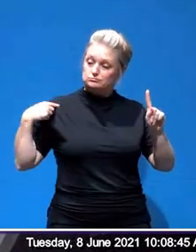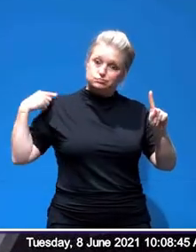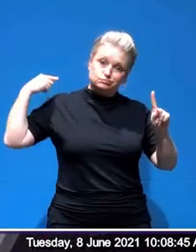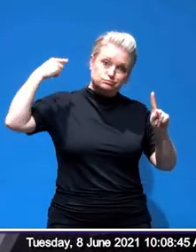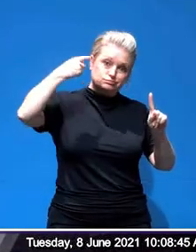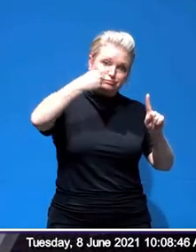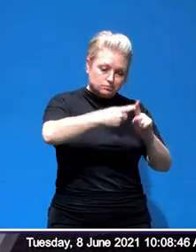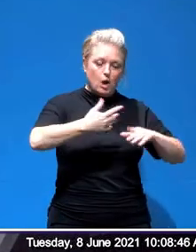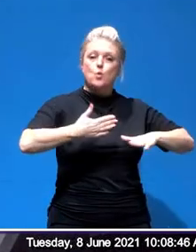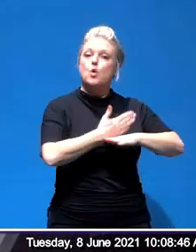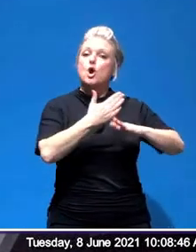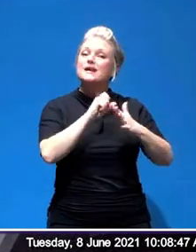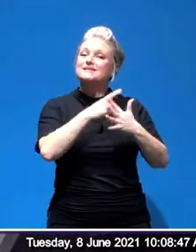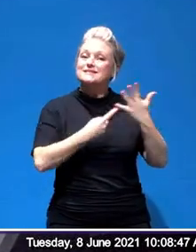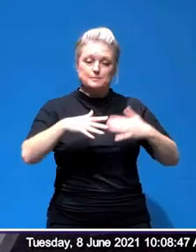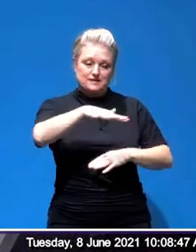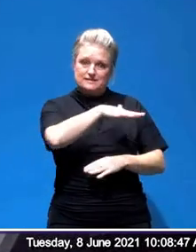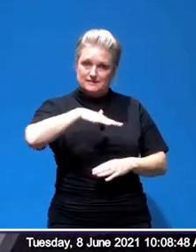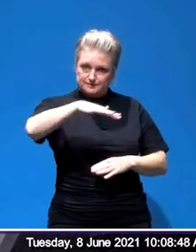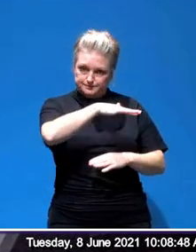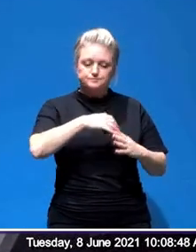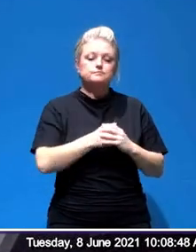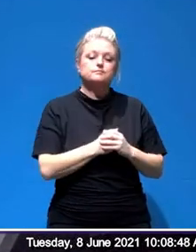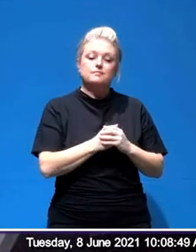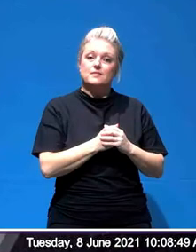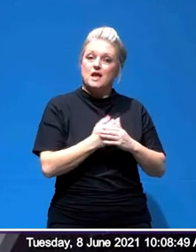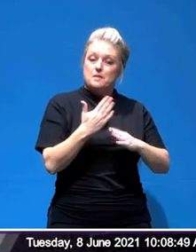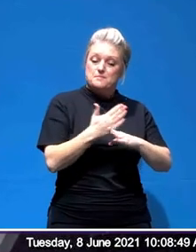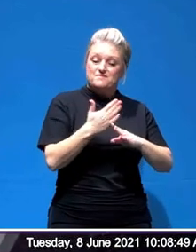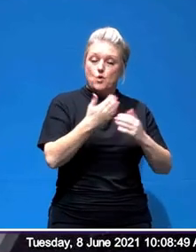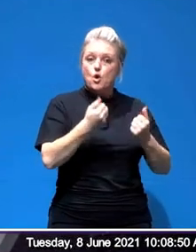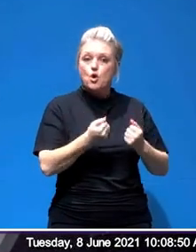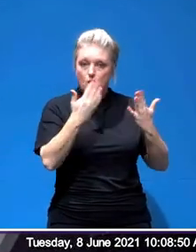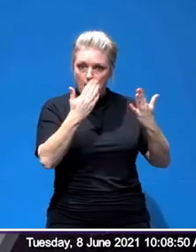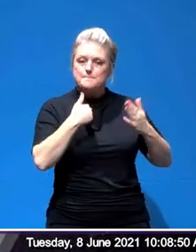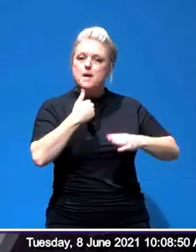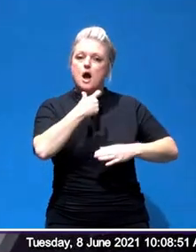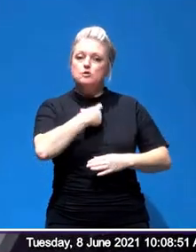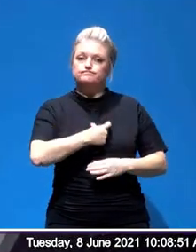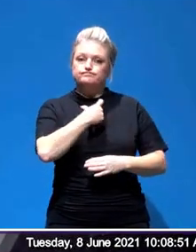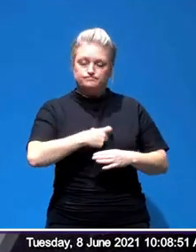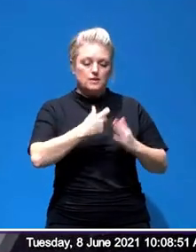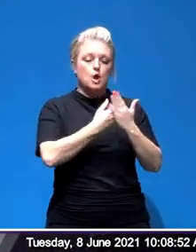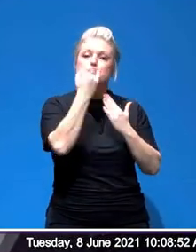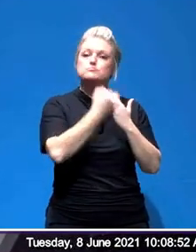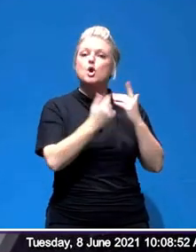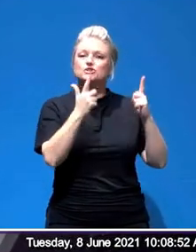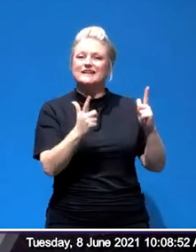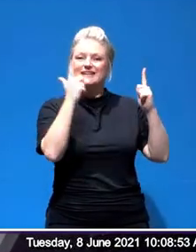Immediately before I retired, I worked as a project leader on the Our Voice SA